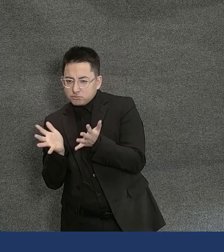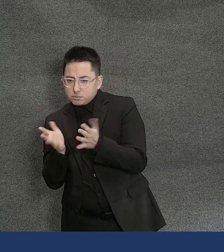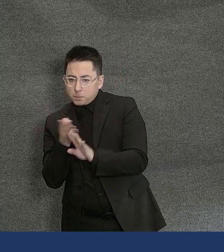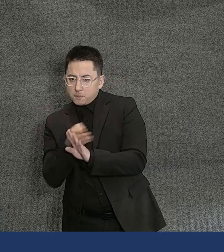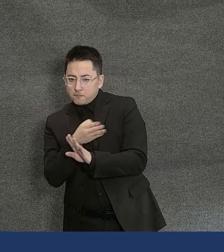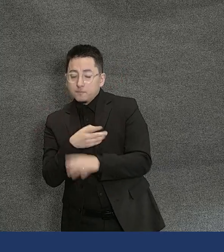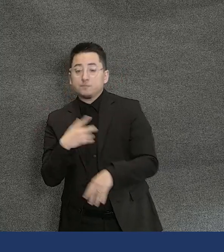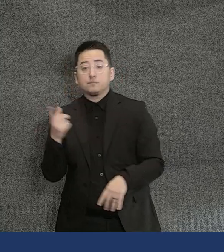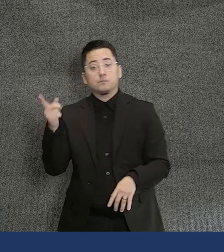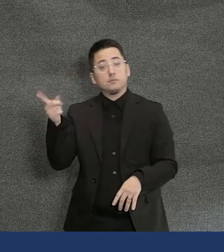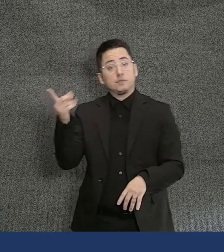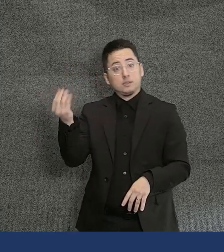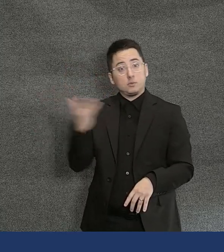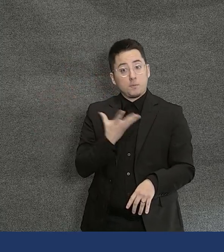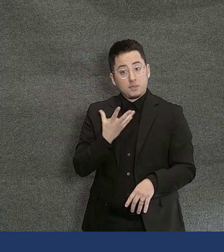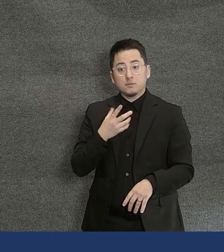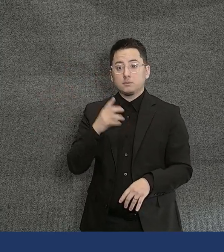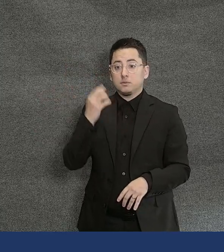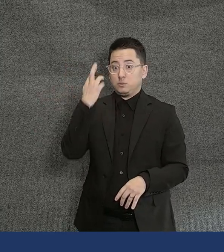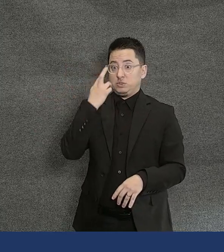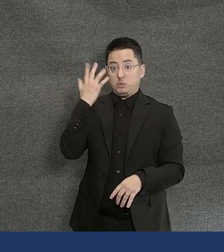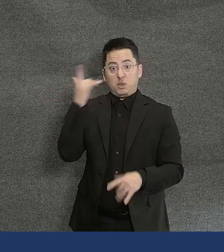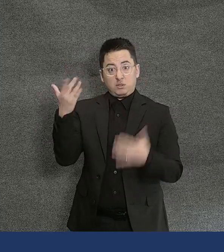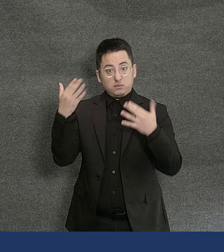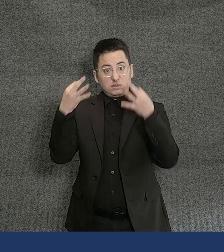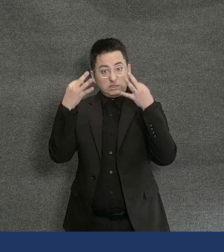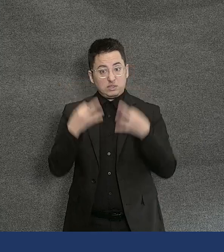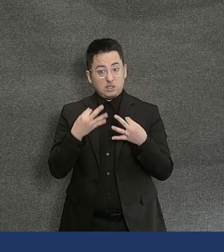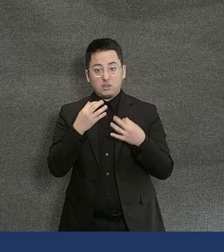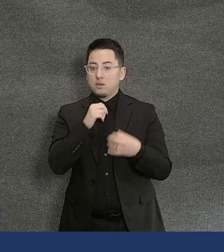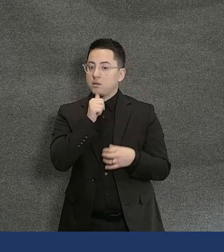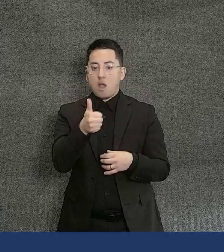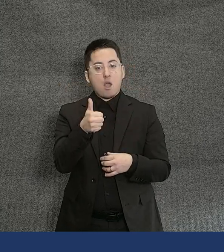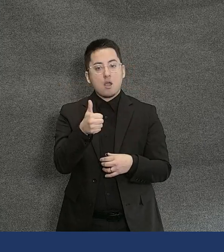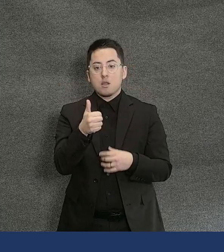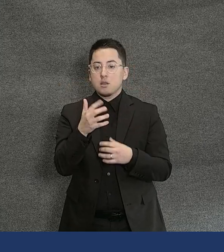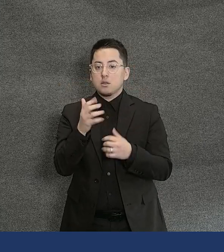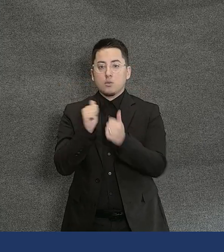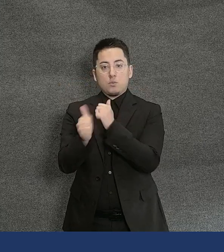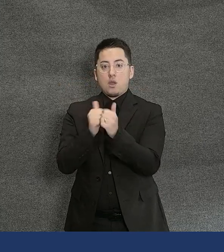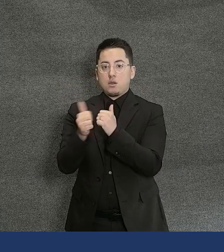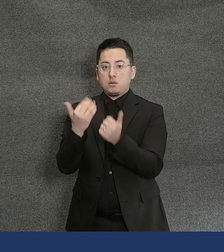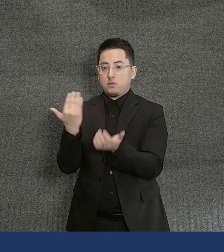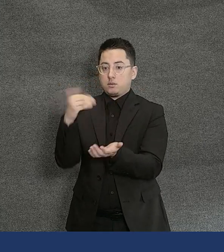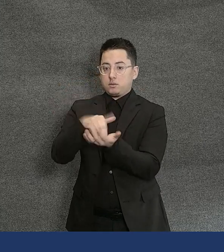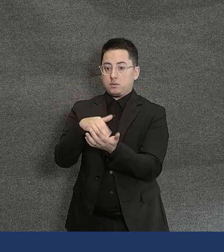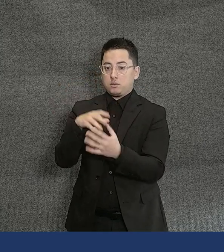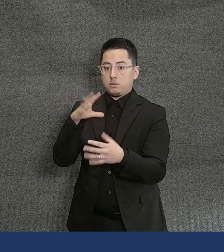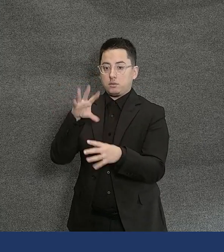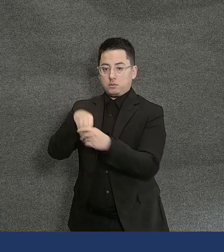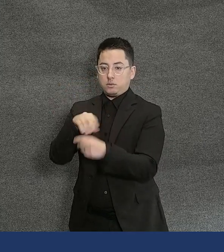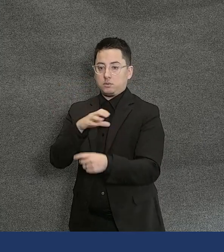why he decided to not run again for Congress, but run for the attorney general of the state,